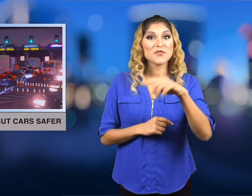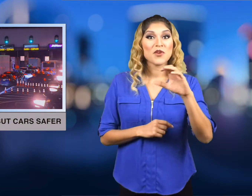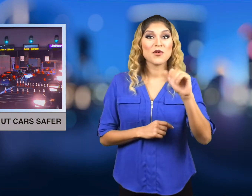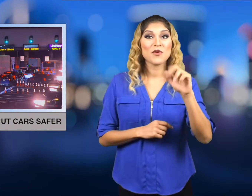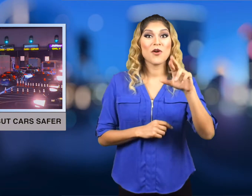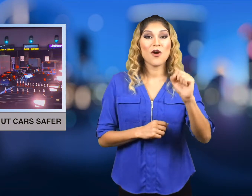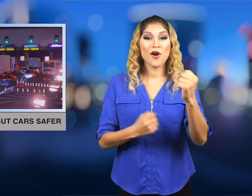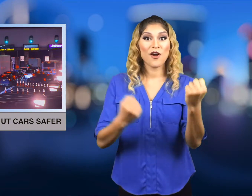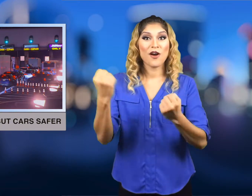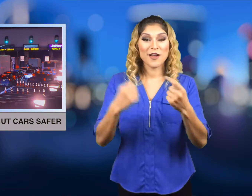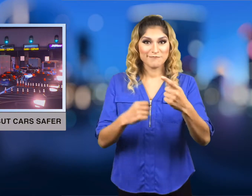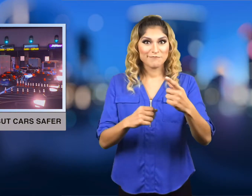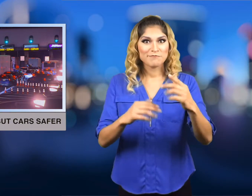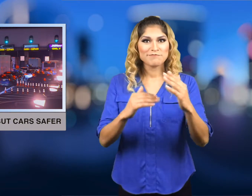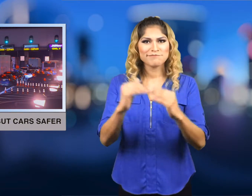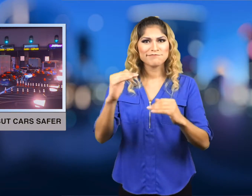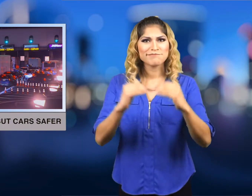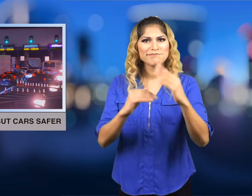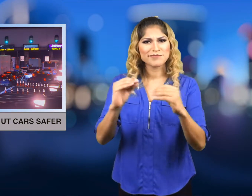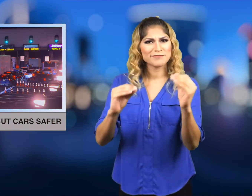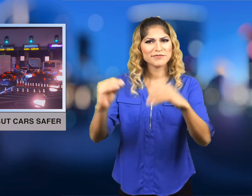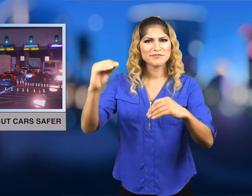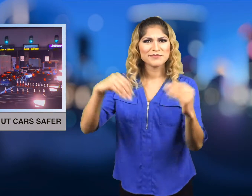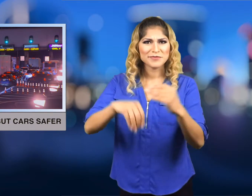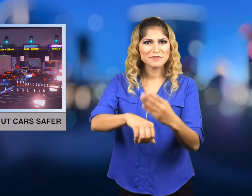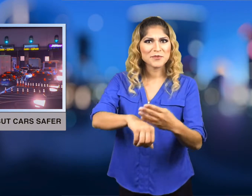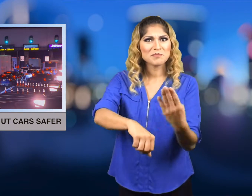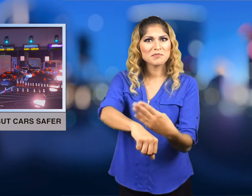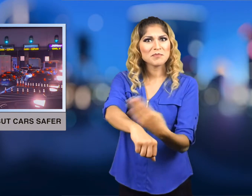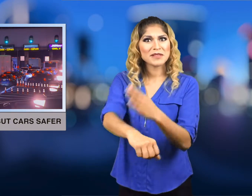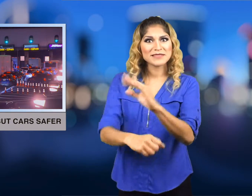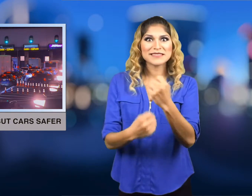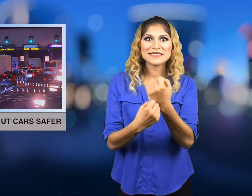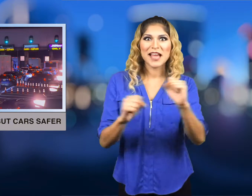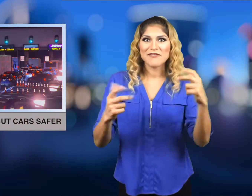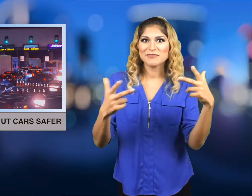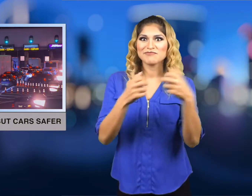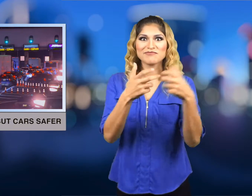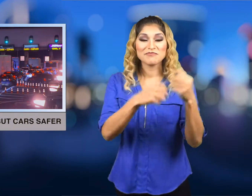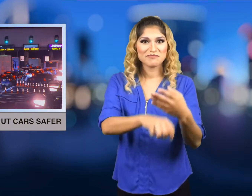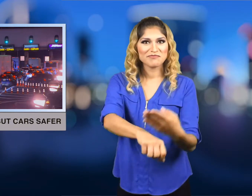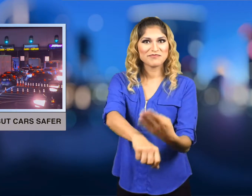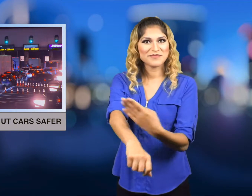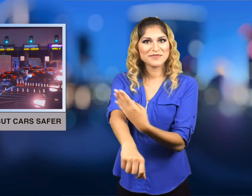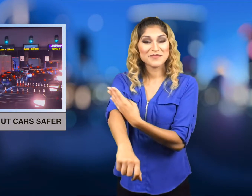cars are becoming safer